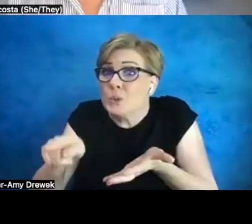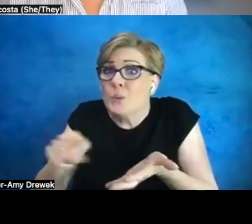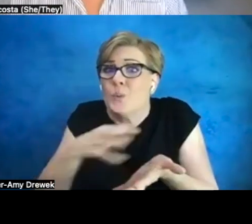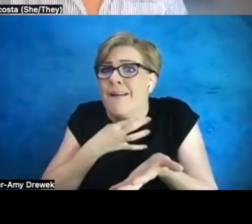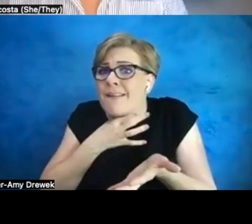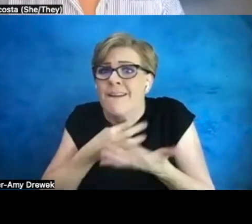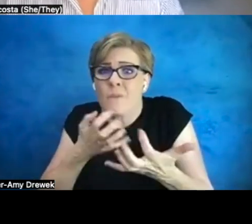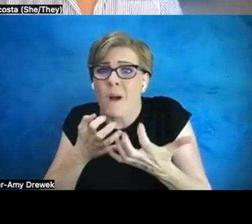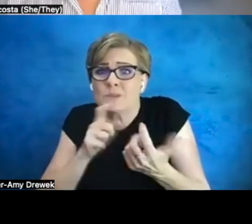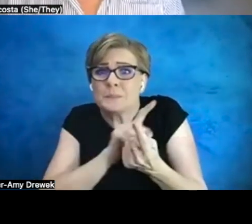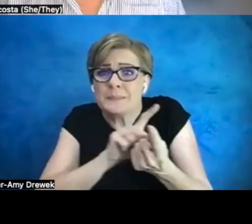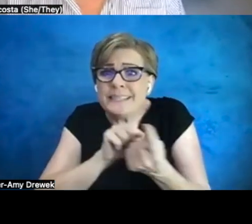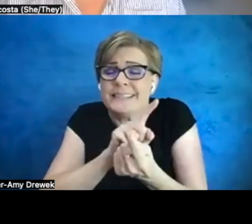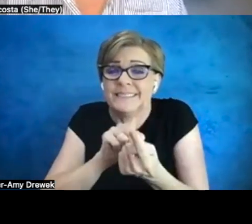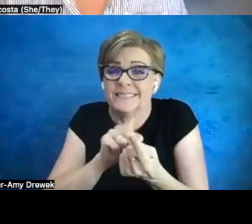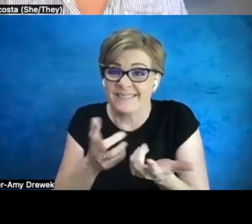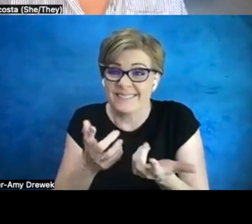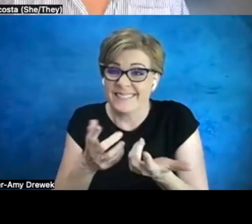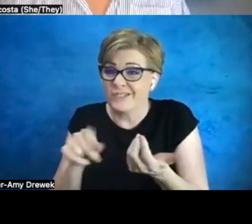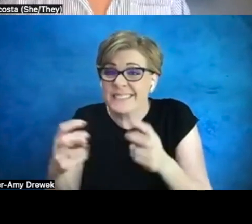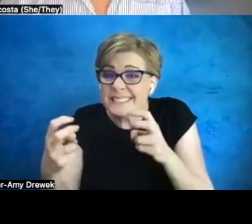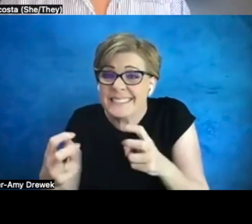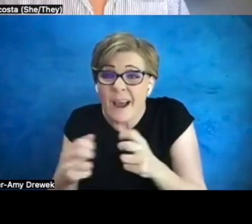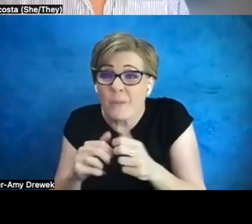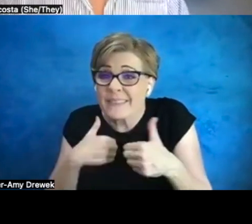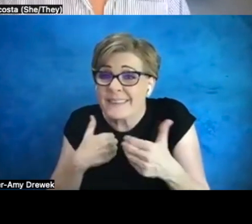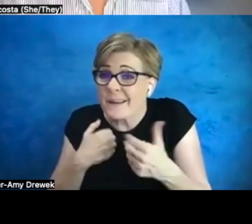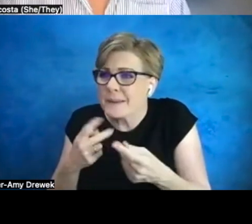This can be as simple as sitting down with young folks and asking them, you know,